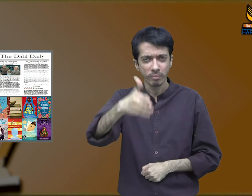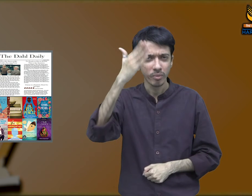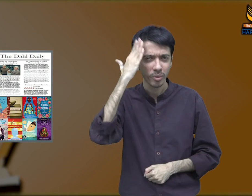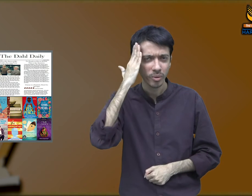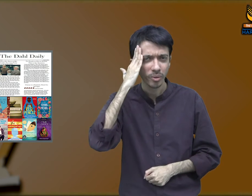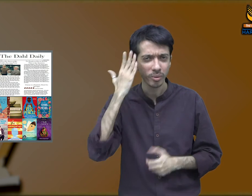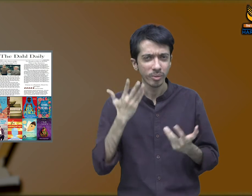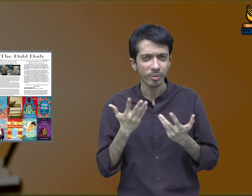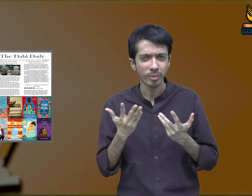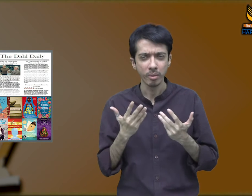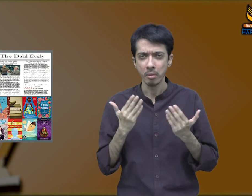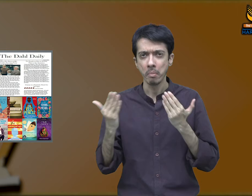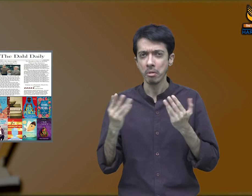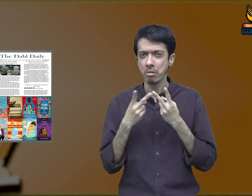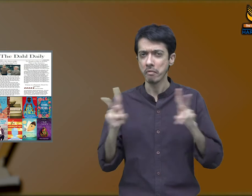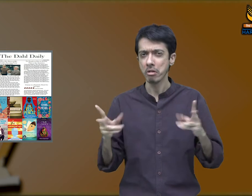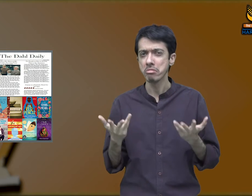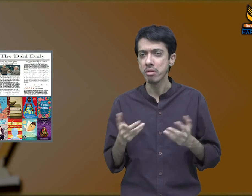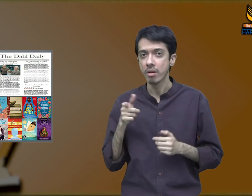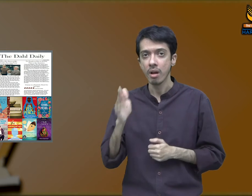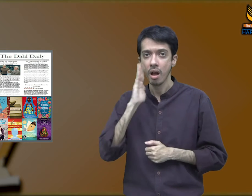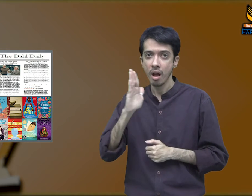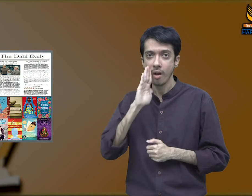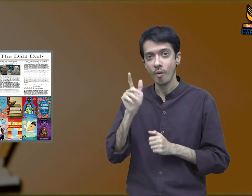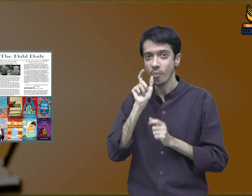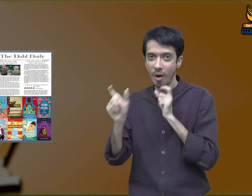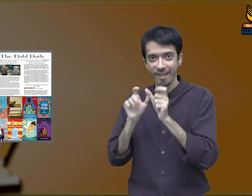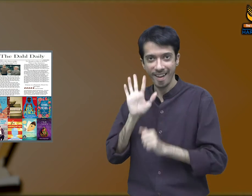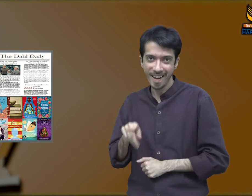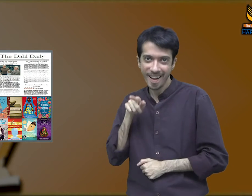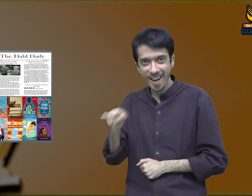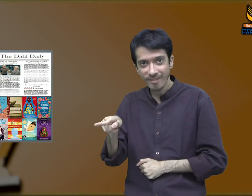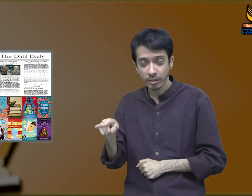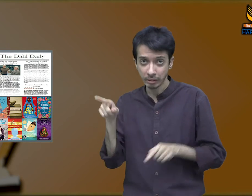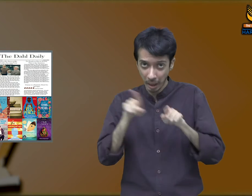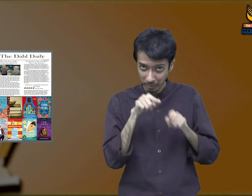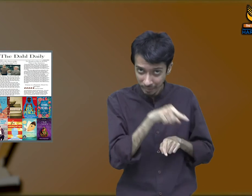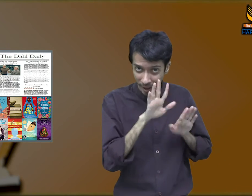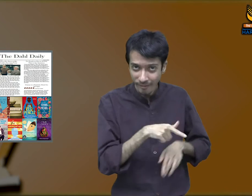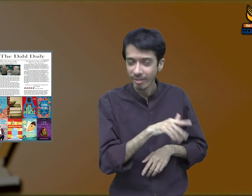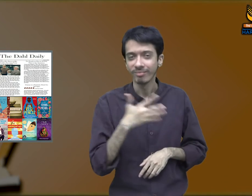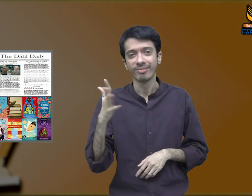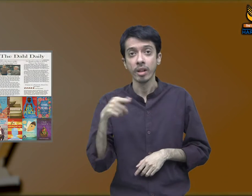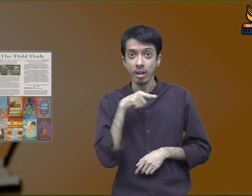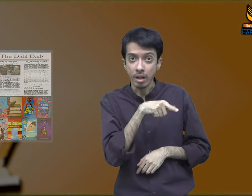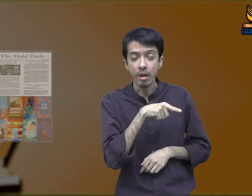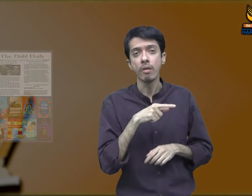Do you know prose and poetry are different? It does not comprise of words which are used in poetry.